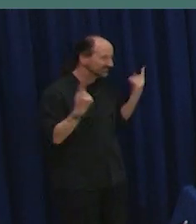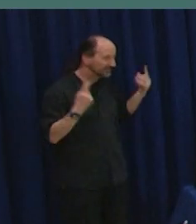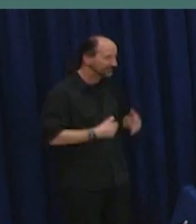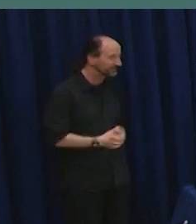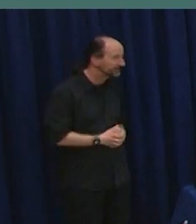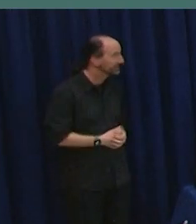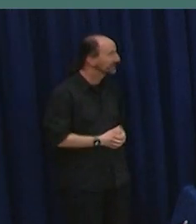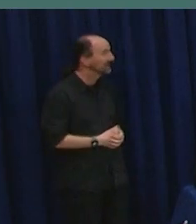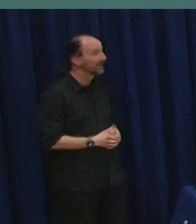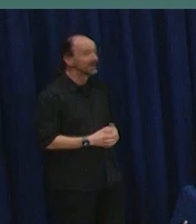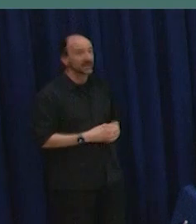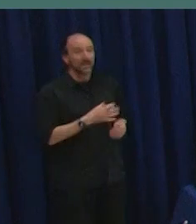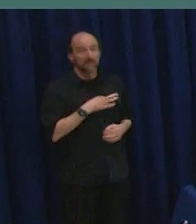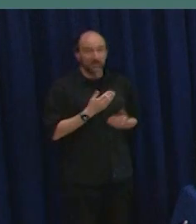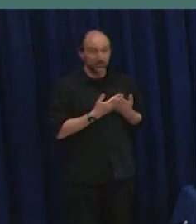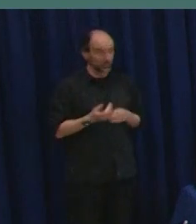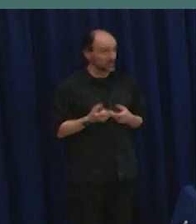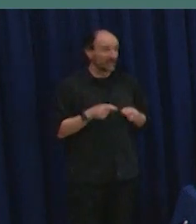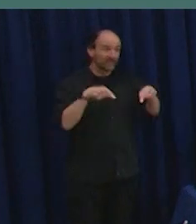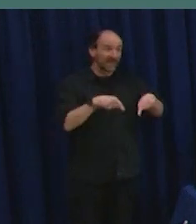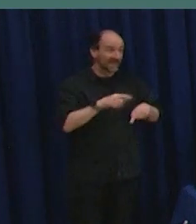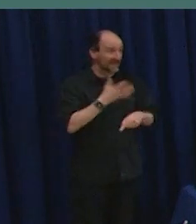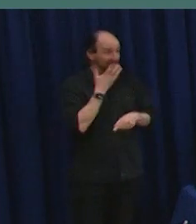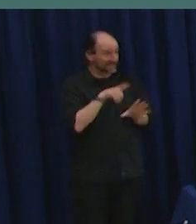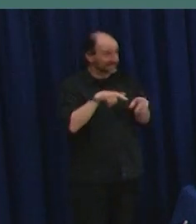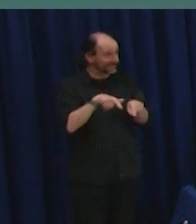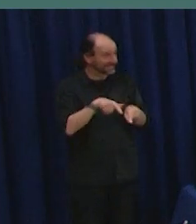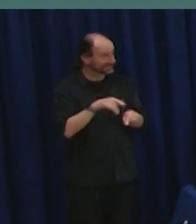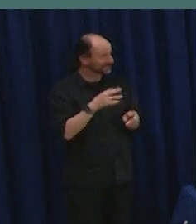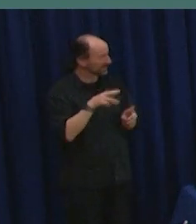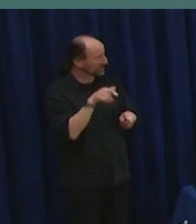recognize this, as fifty years, but when we think of psychiatric treatment we split it into three